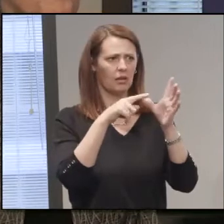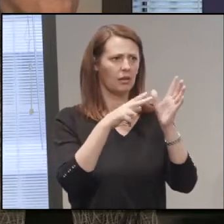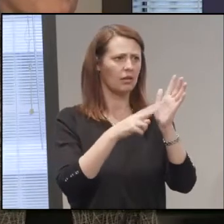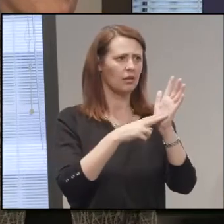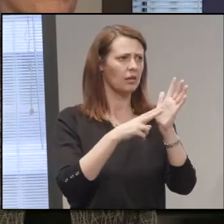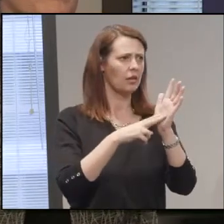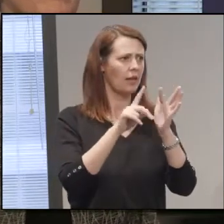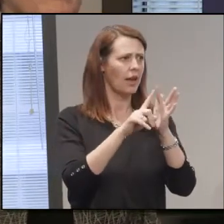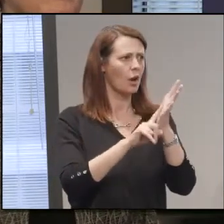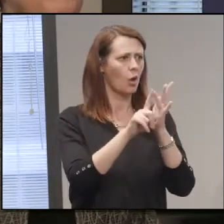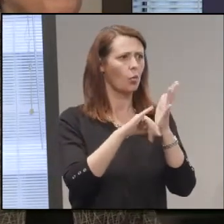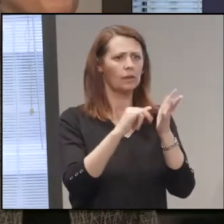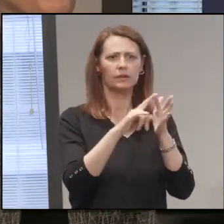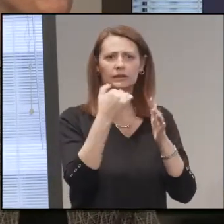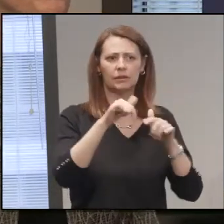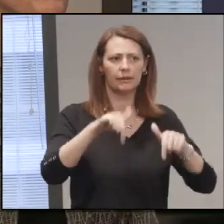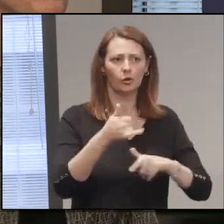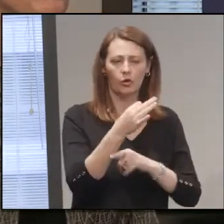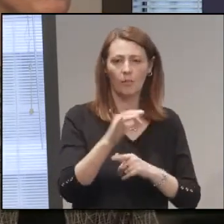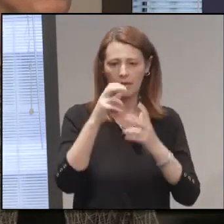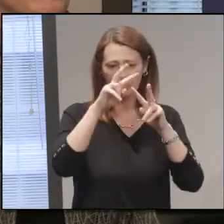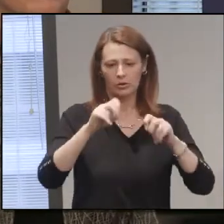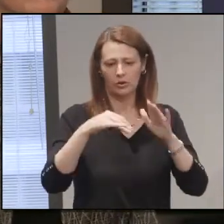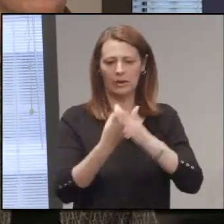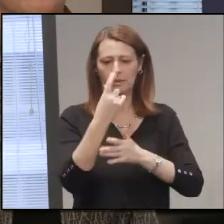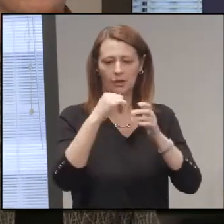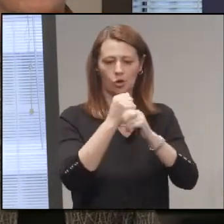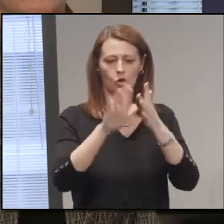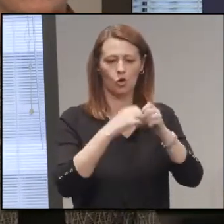here. There's study going on down in Geelong at the moment, the Barwon infant study,